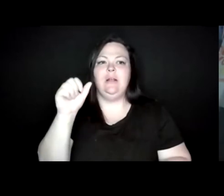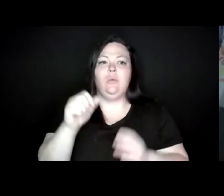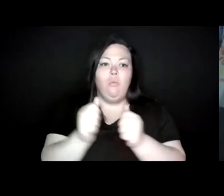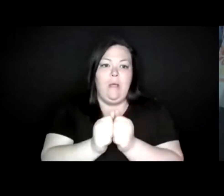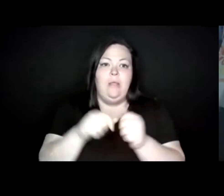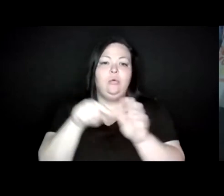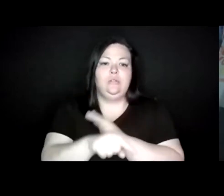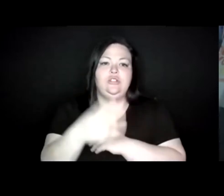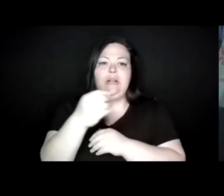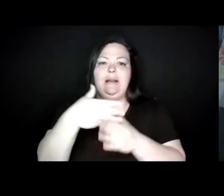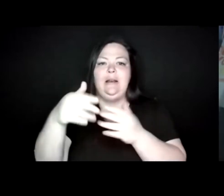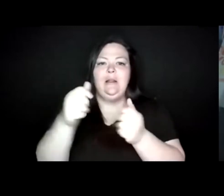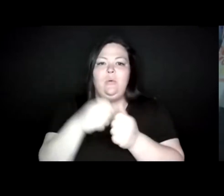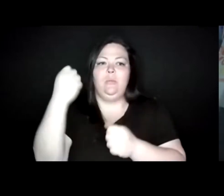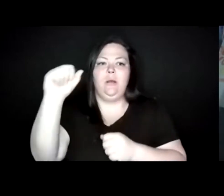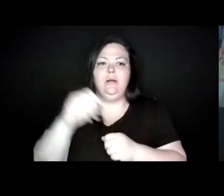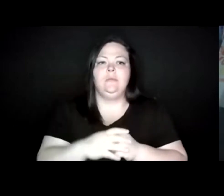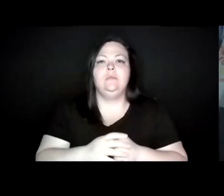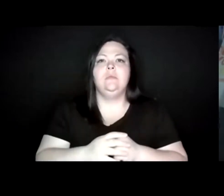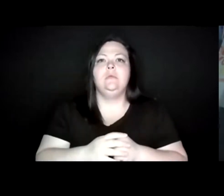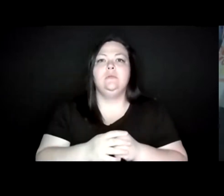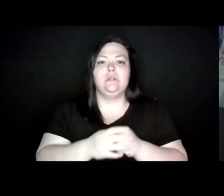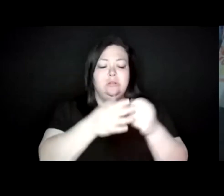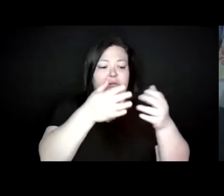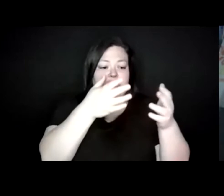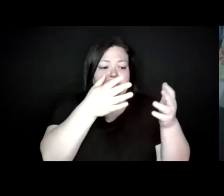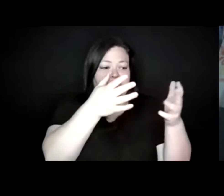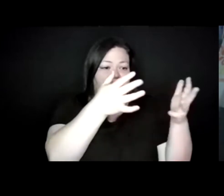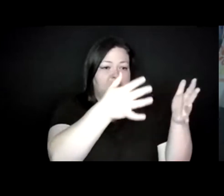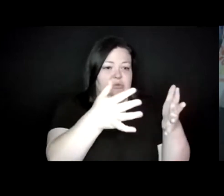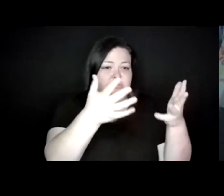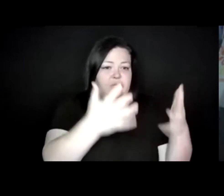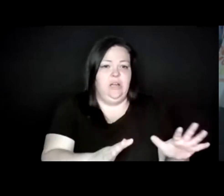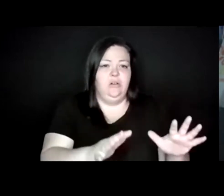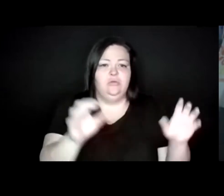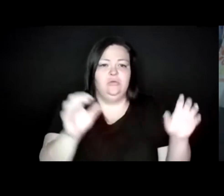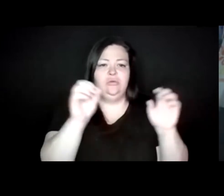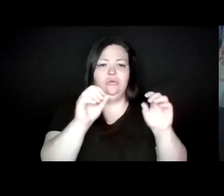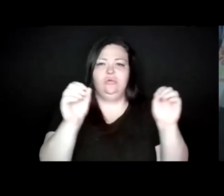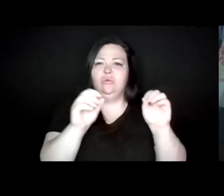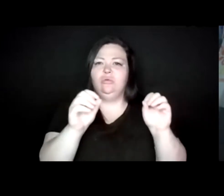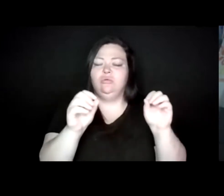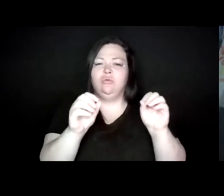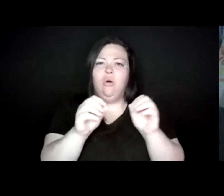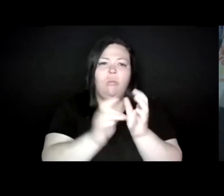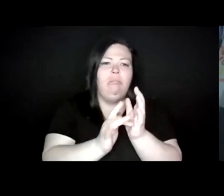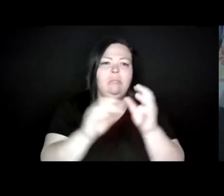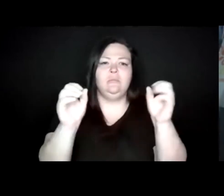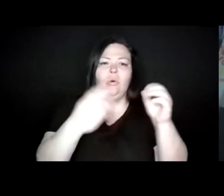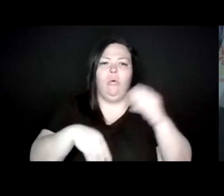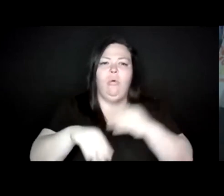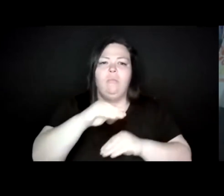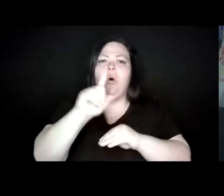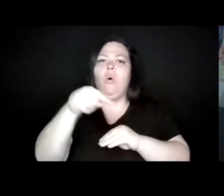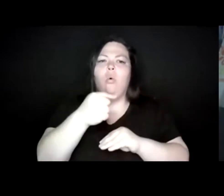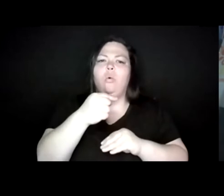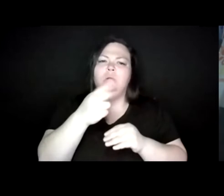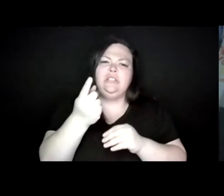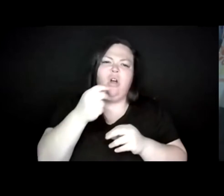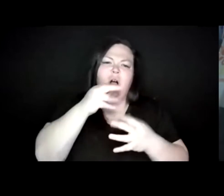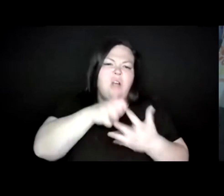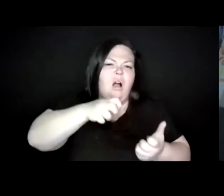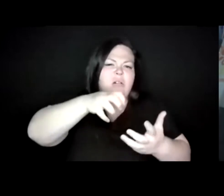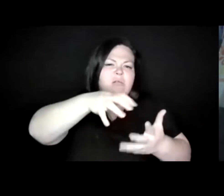Afterwards, there was no myrrh or linen-cloth. Only wild dogs gorging from his pierced side,/